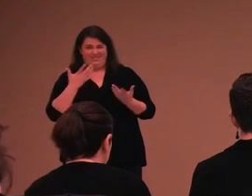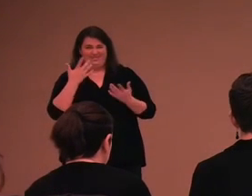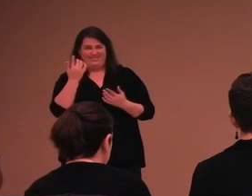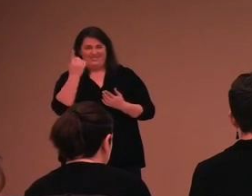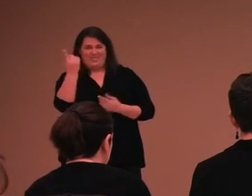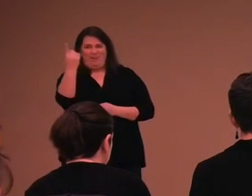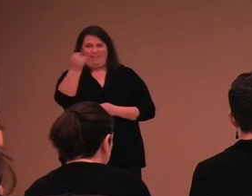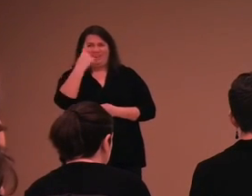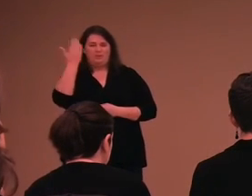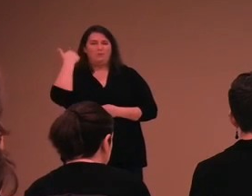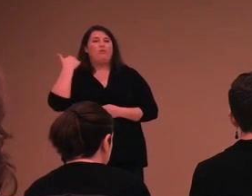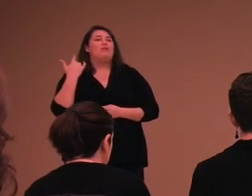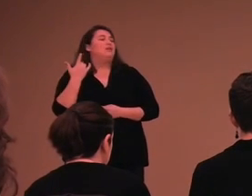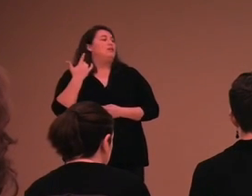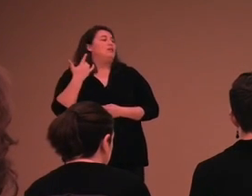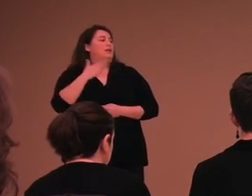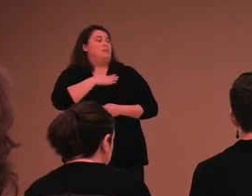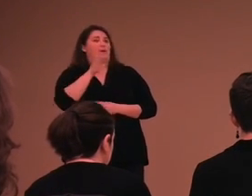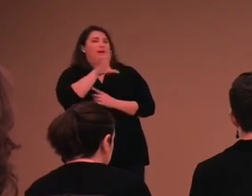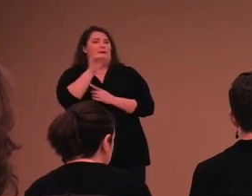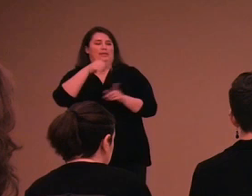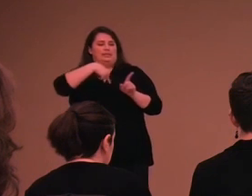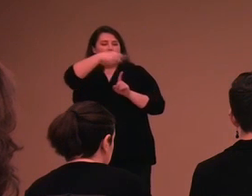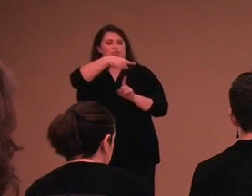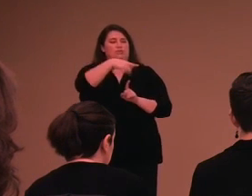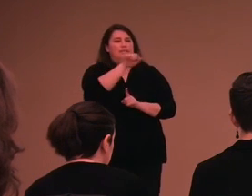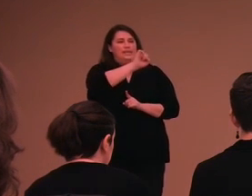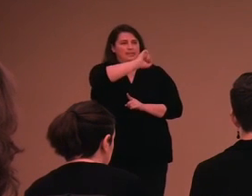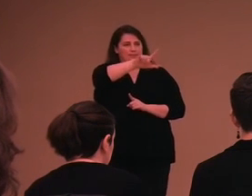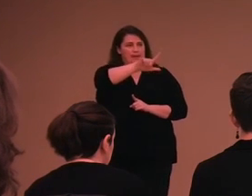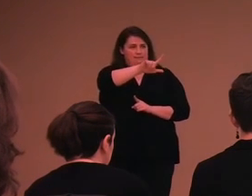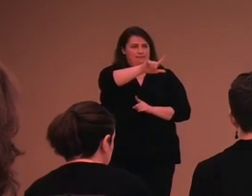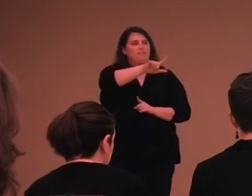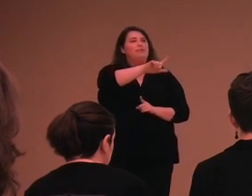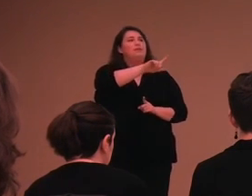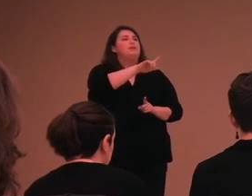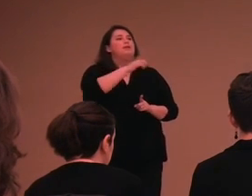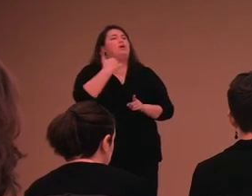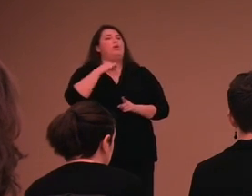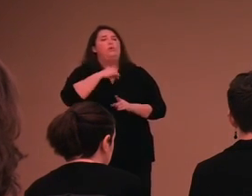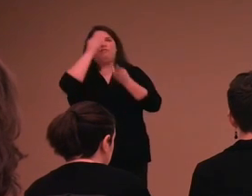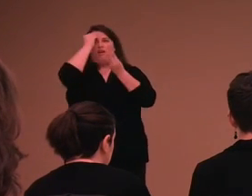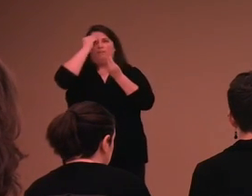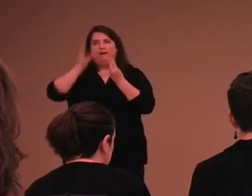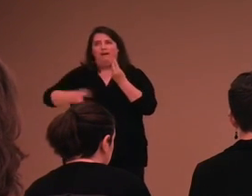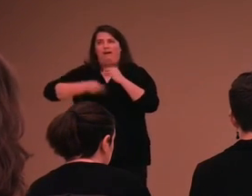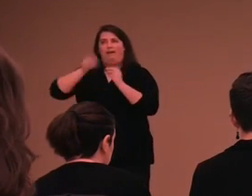We actually my company specializes in American Sign Language. We thought about adding on other languages